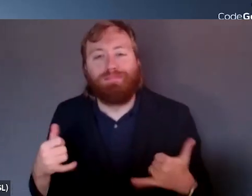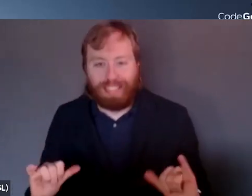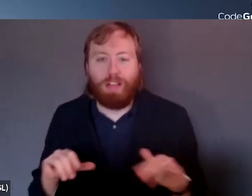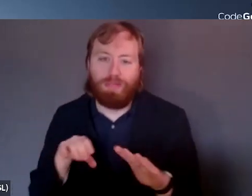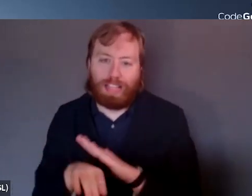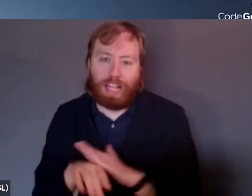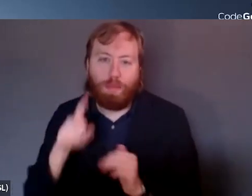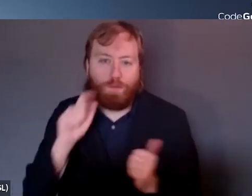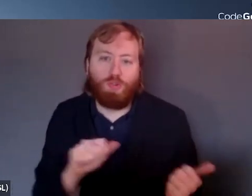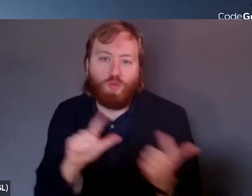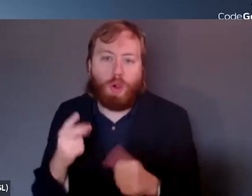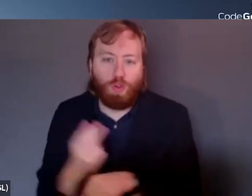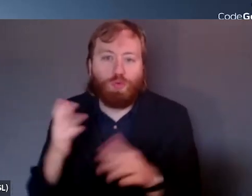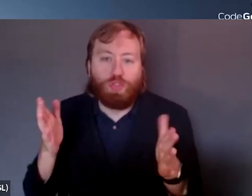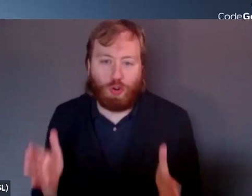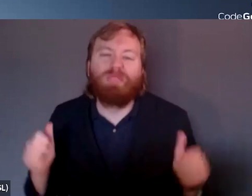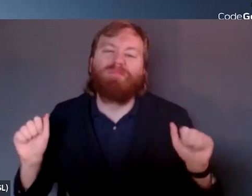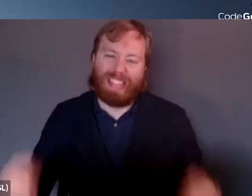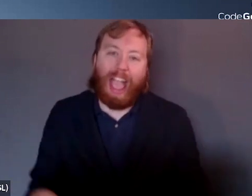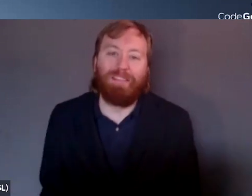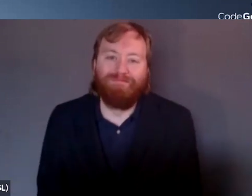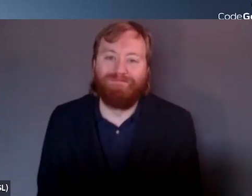All right, I'm going to switch back over to Ron at this point.